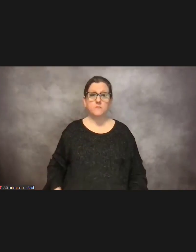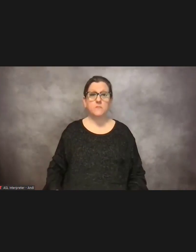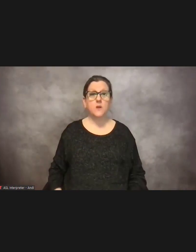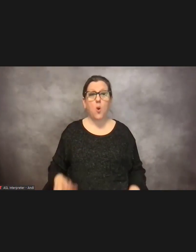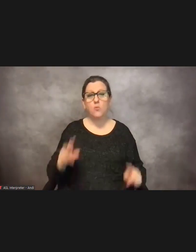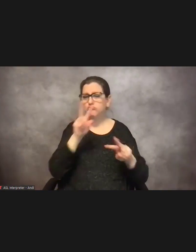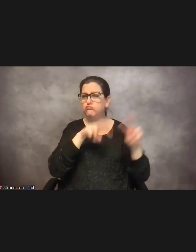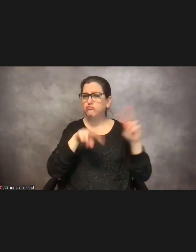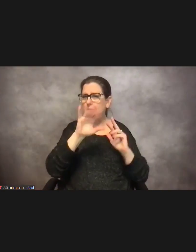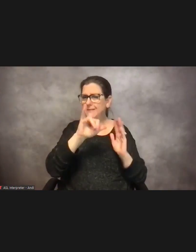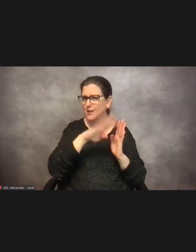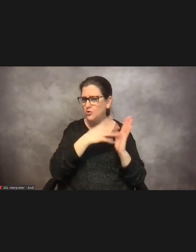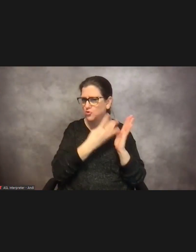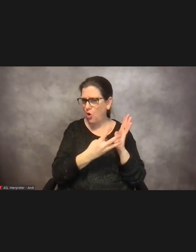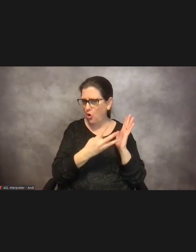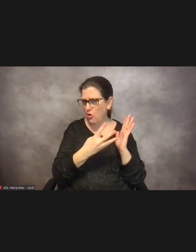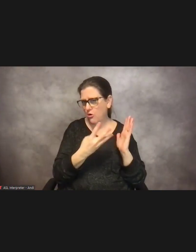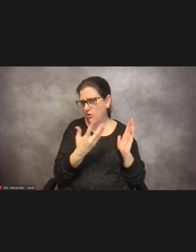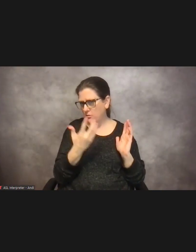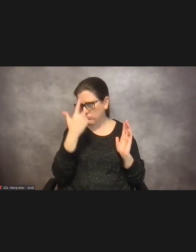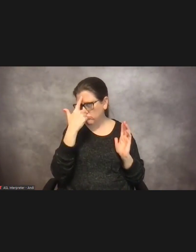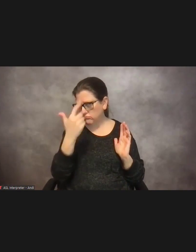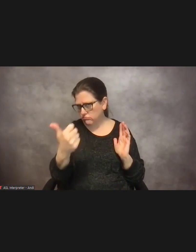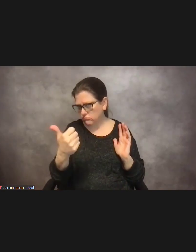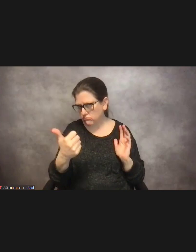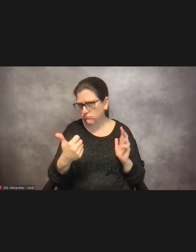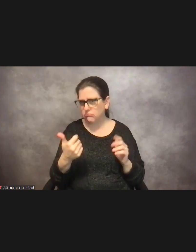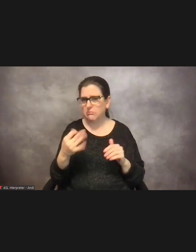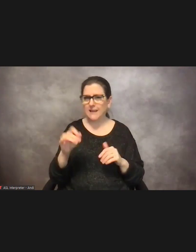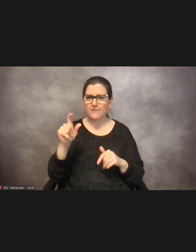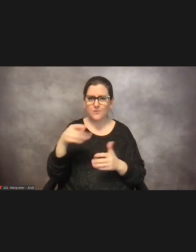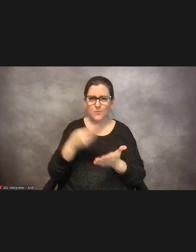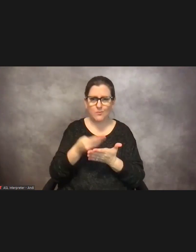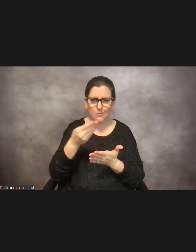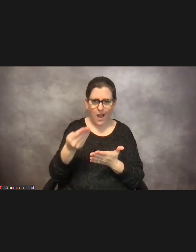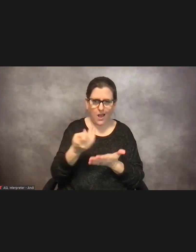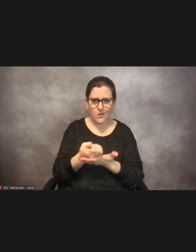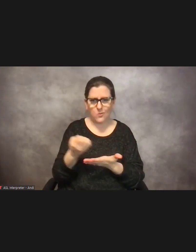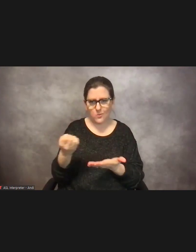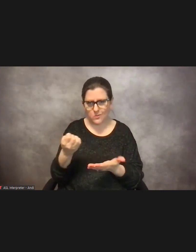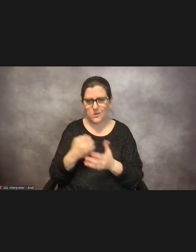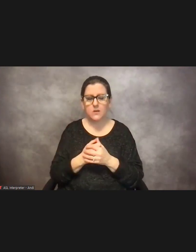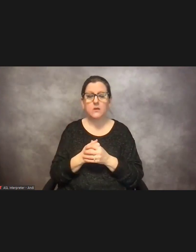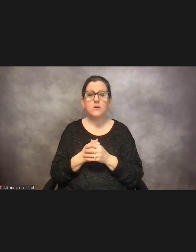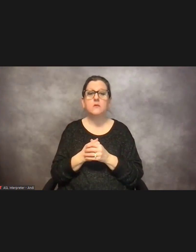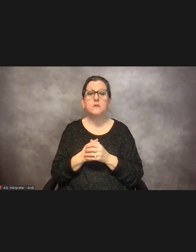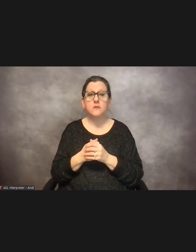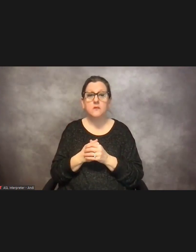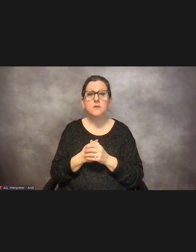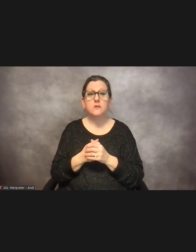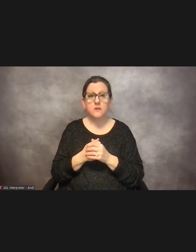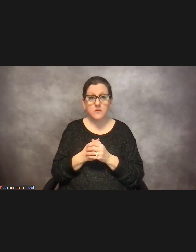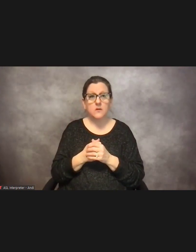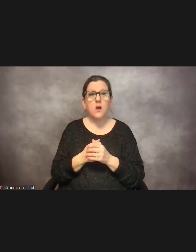So, take a look at that, if you're in the position of needing to select equipment.